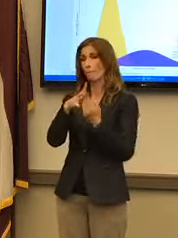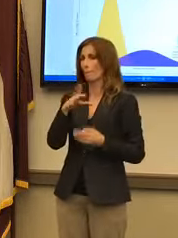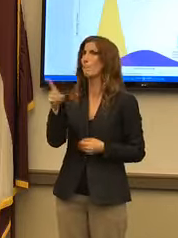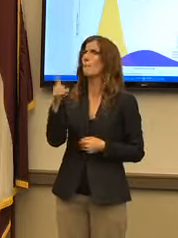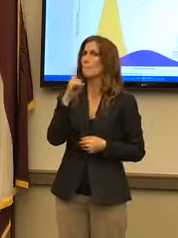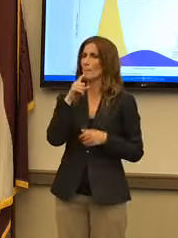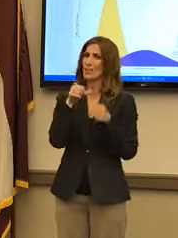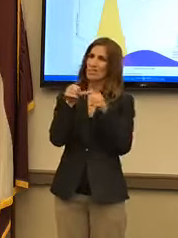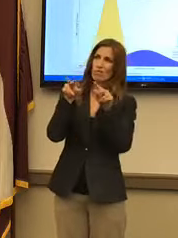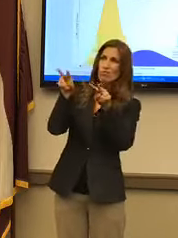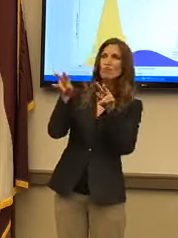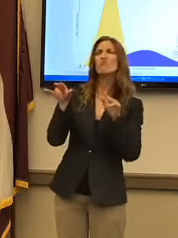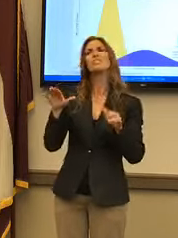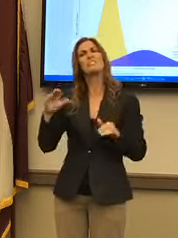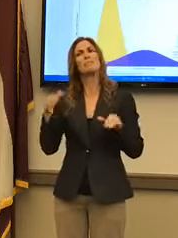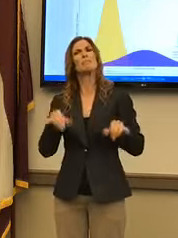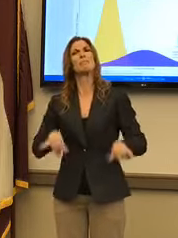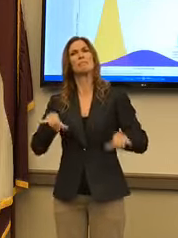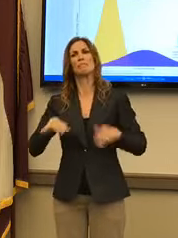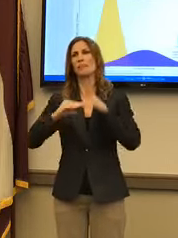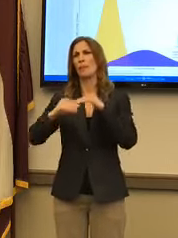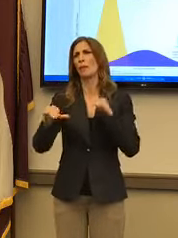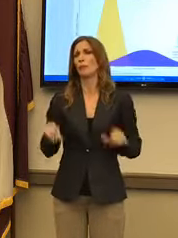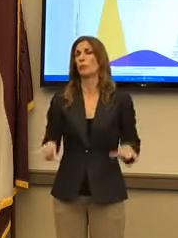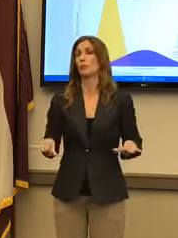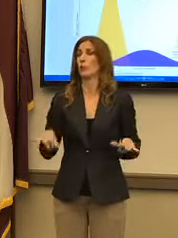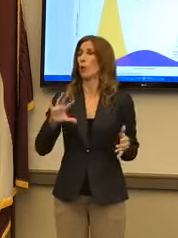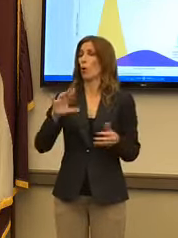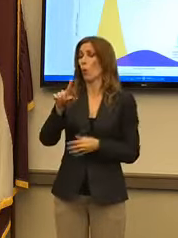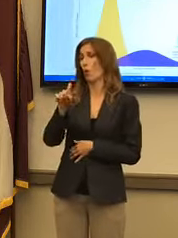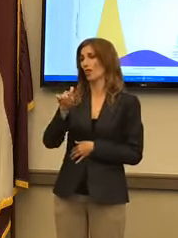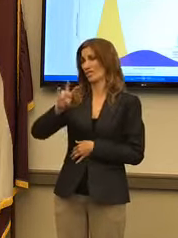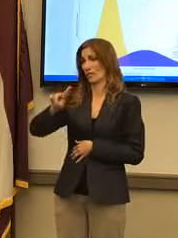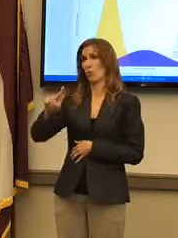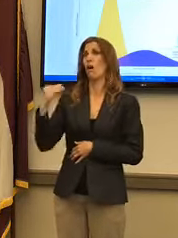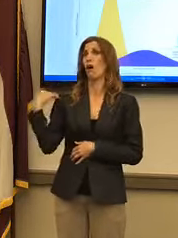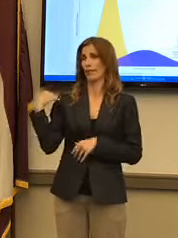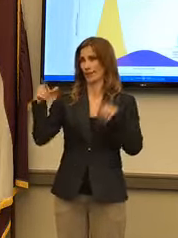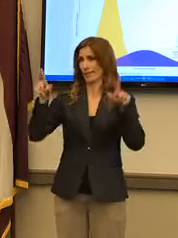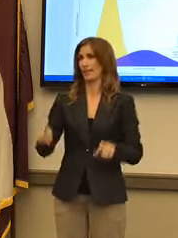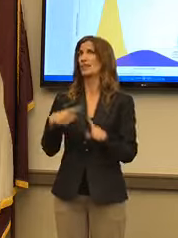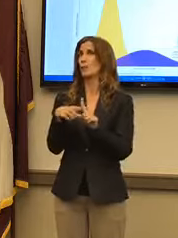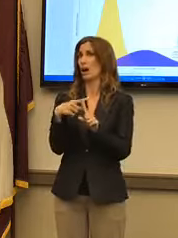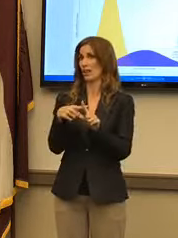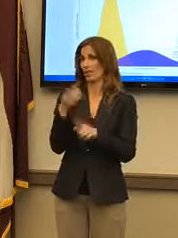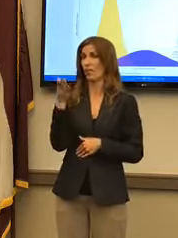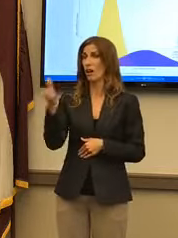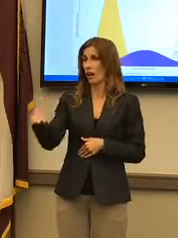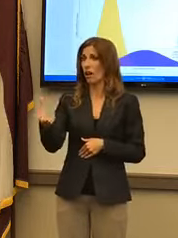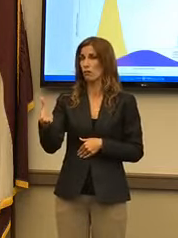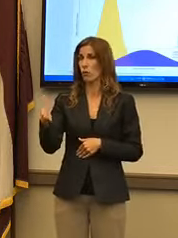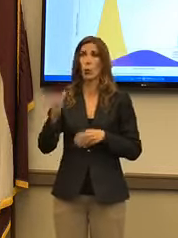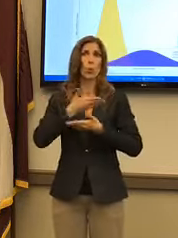to be stable all inmates the 171 who tested positive and were asymptomatic as